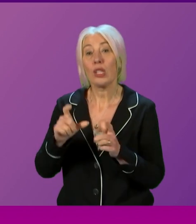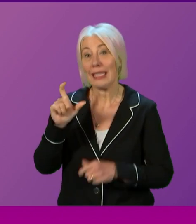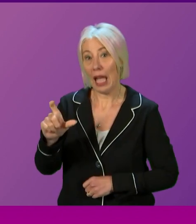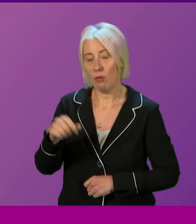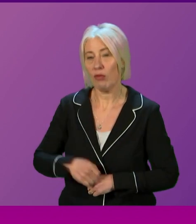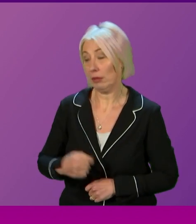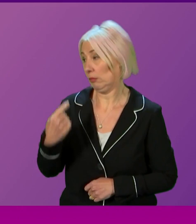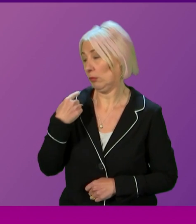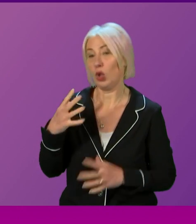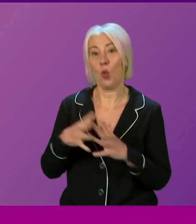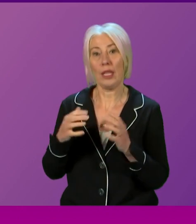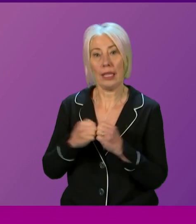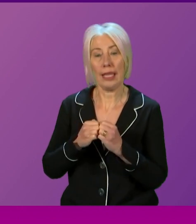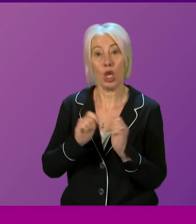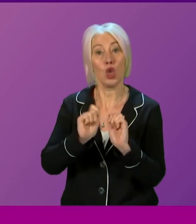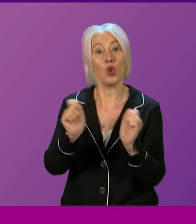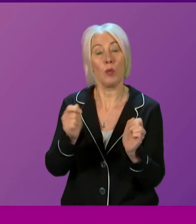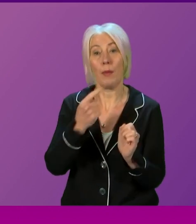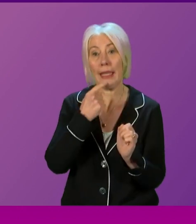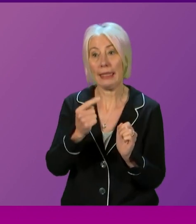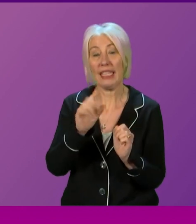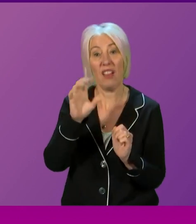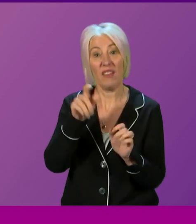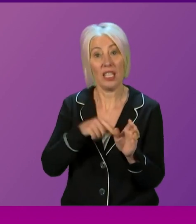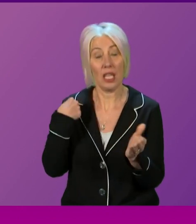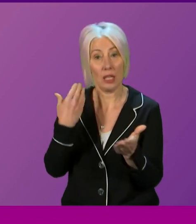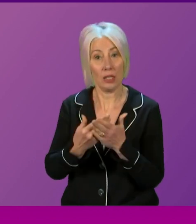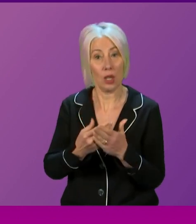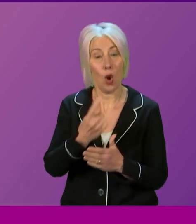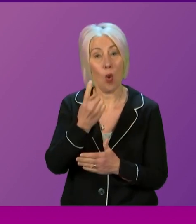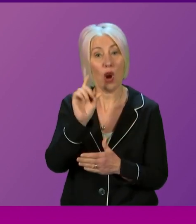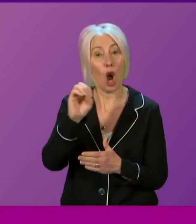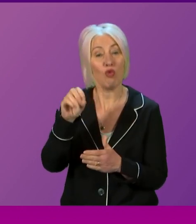At the weekend, the Sunday Post revealed that, in the past 15 years, almost £100 million